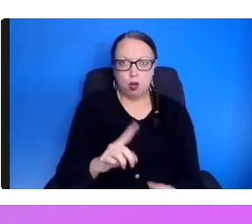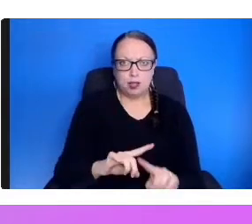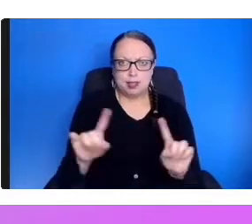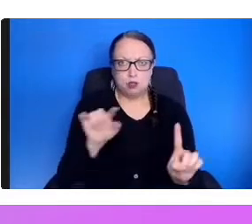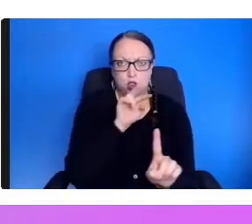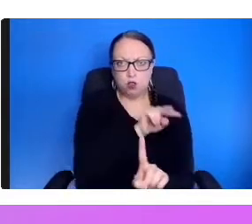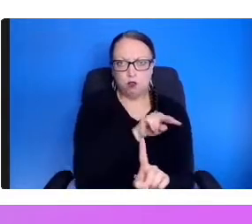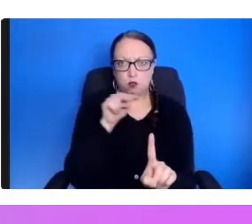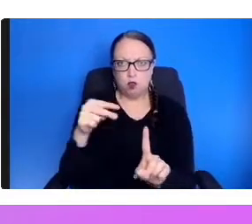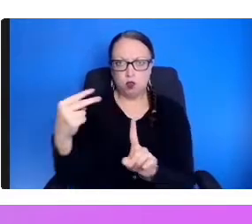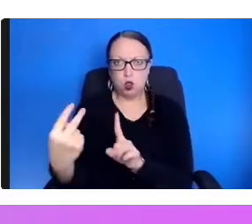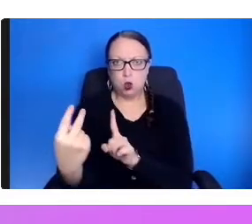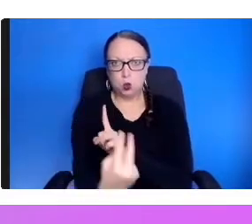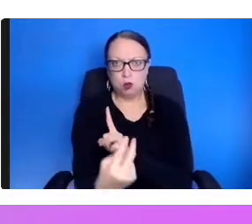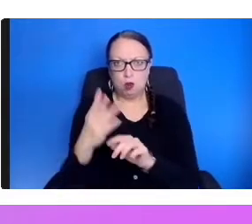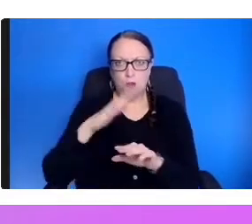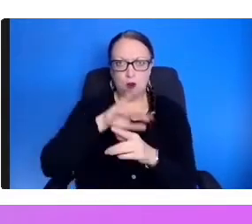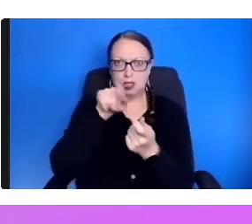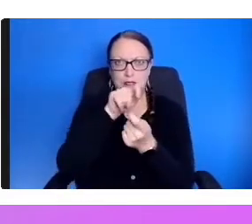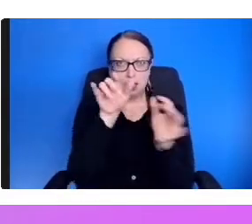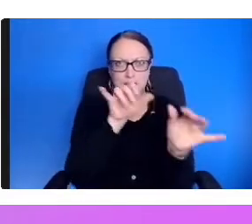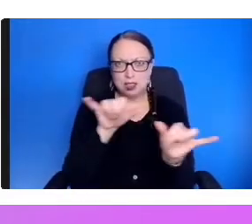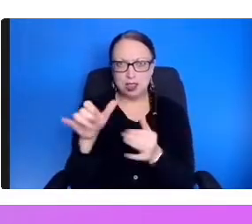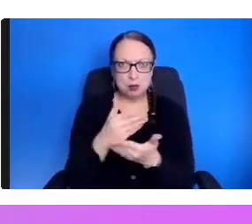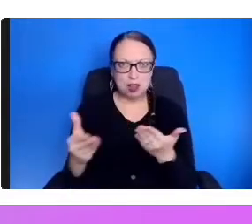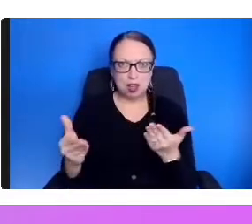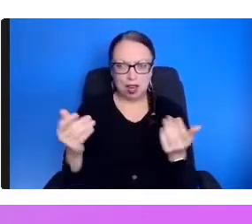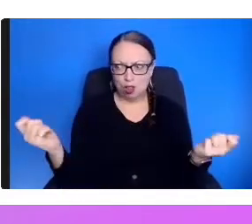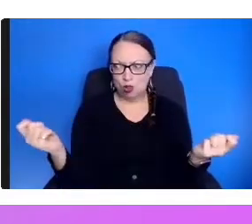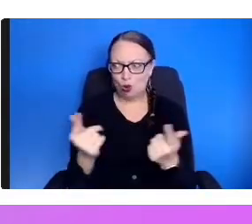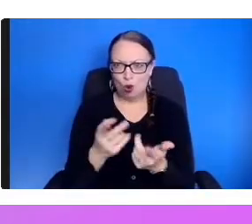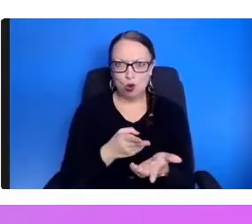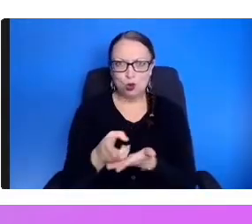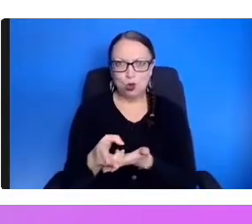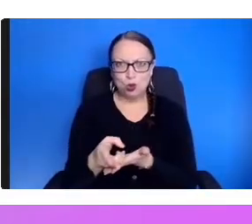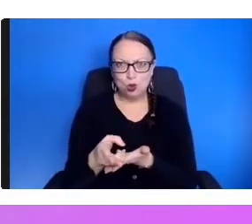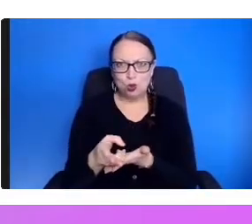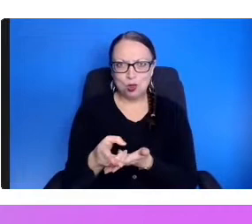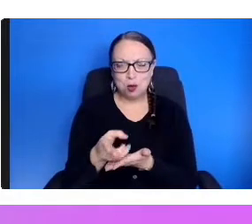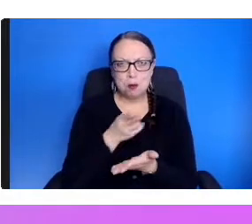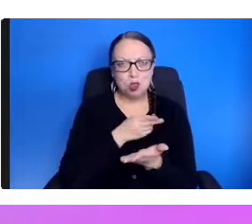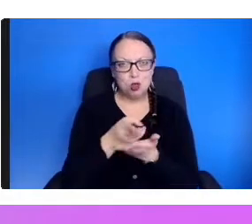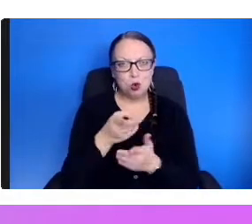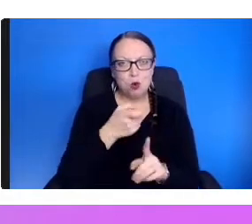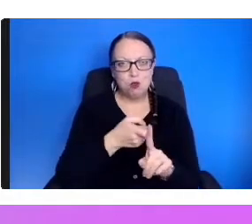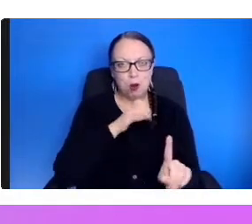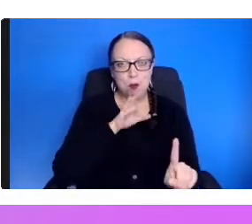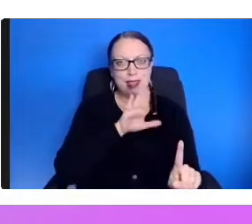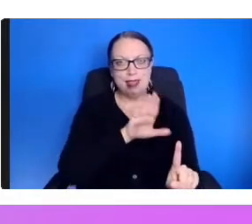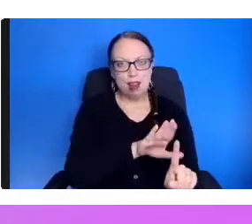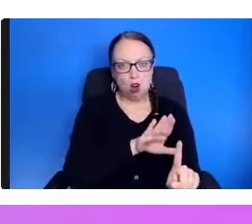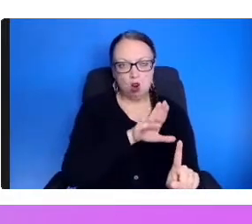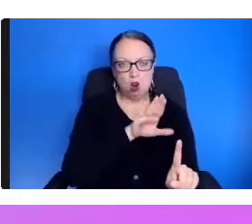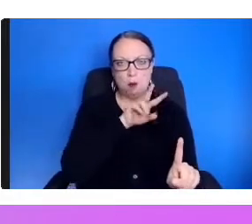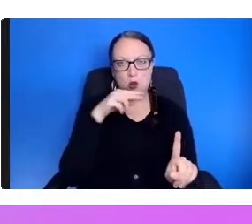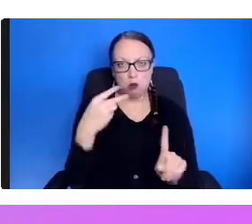on exactly the same thing and that's each one of those is true but true from the context and relevance of that person,